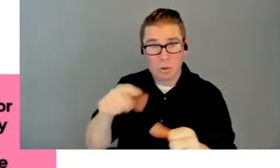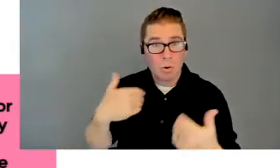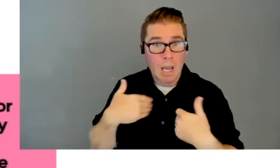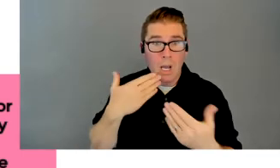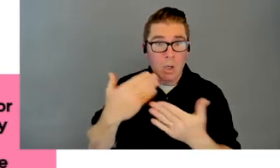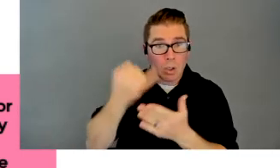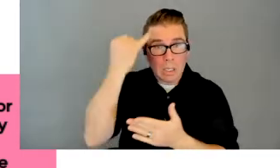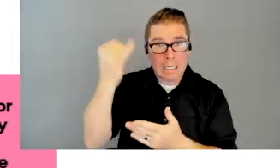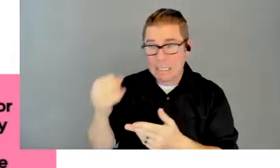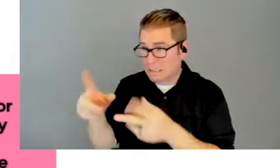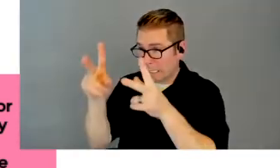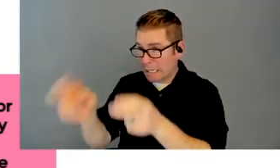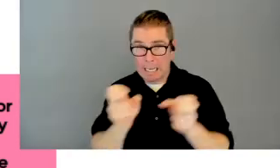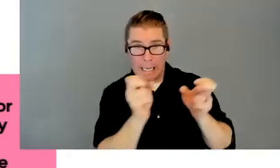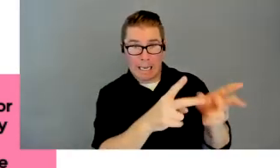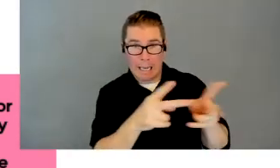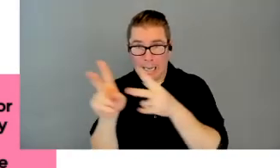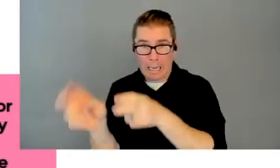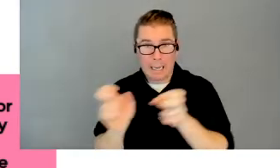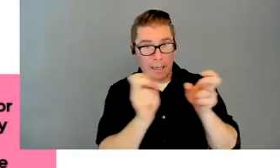So everybody can see really good ideas. So far